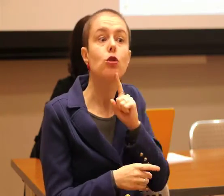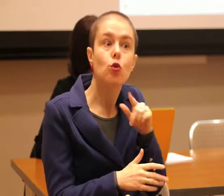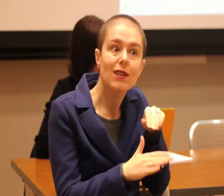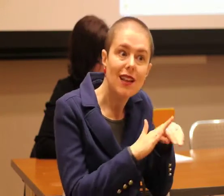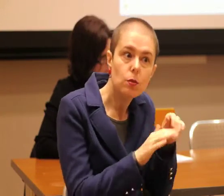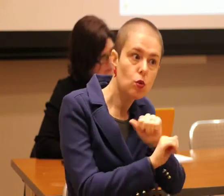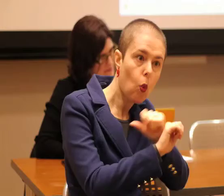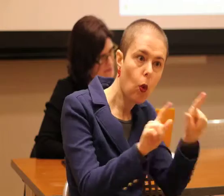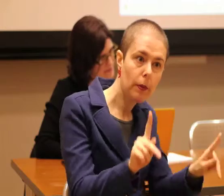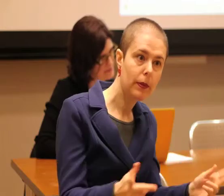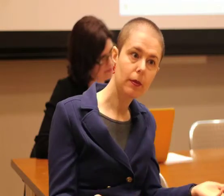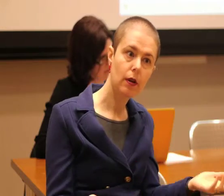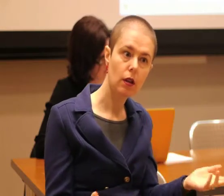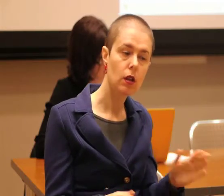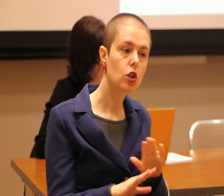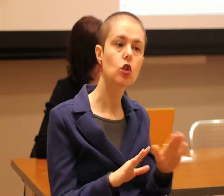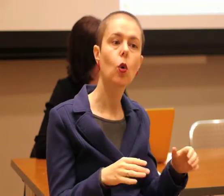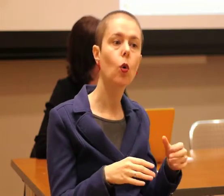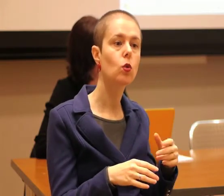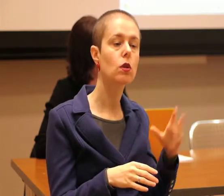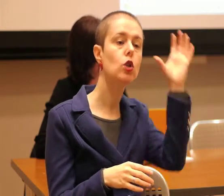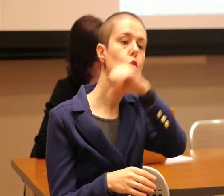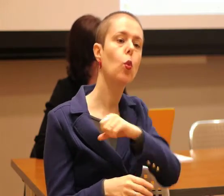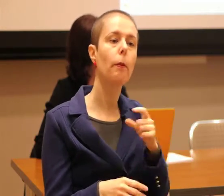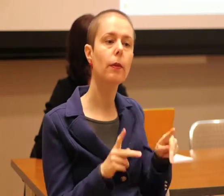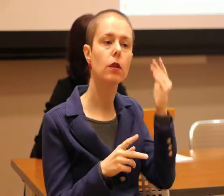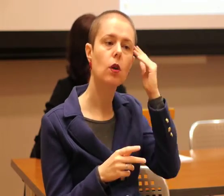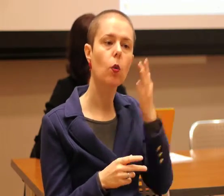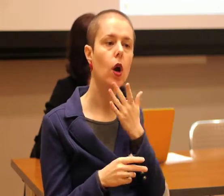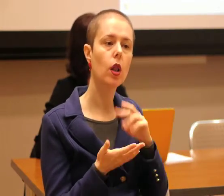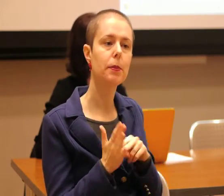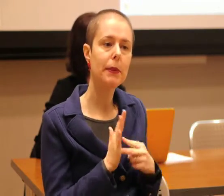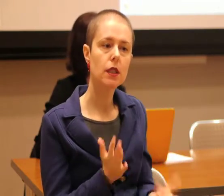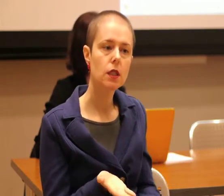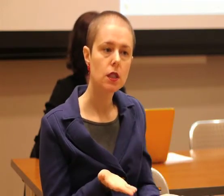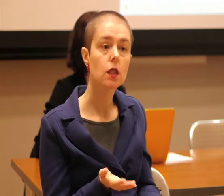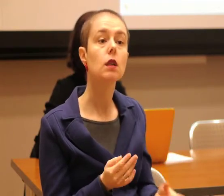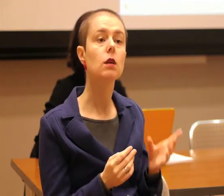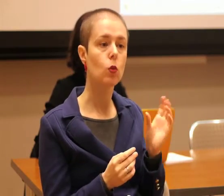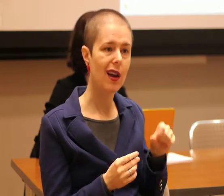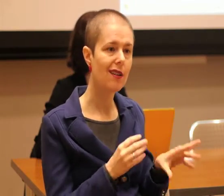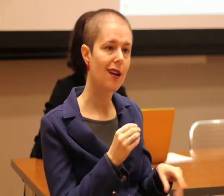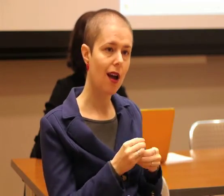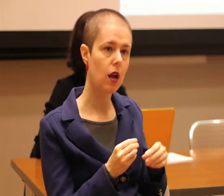don't make that the lone ranger. Make sure that there's another way for people